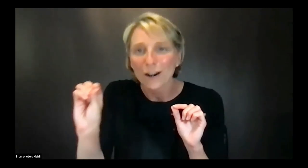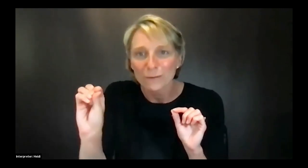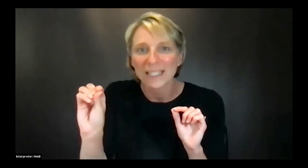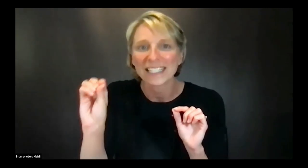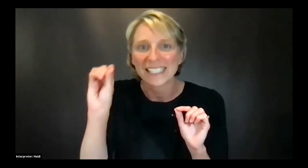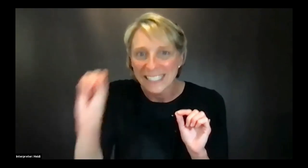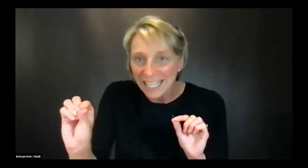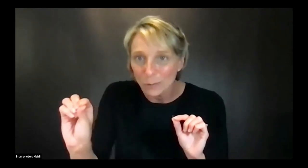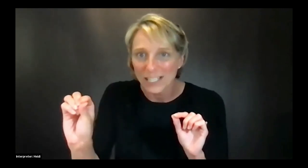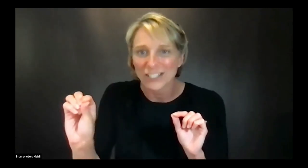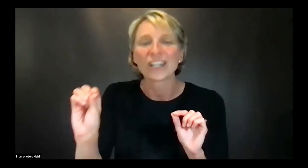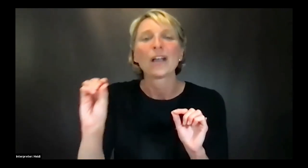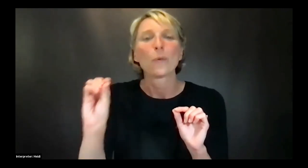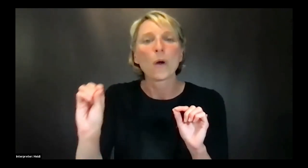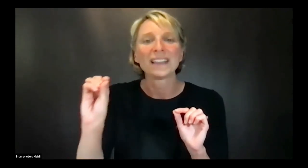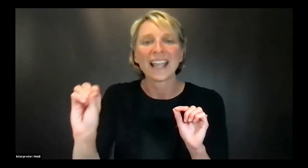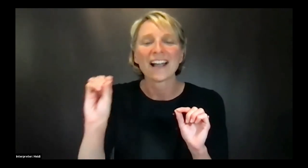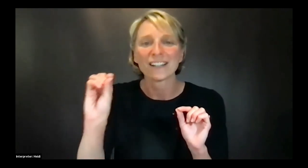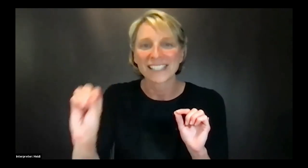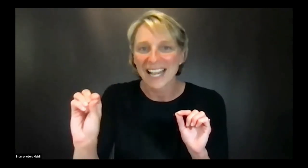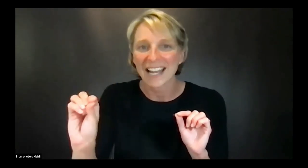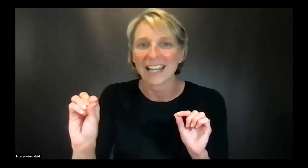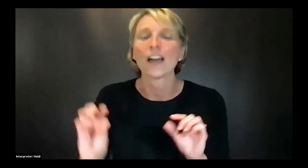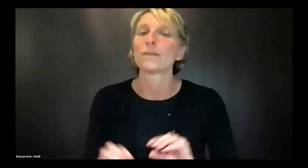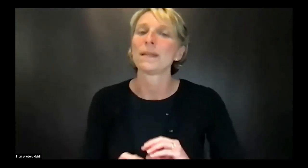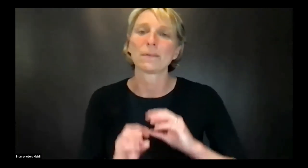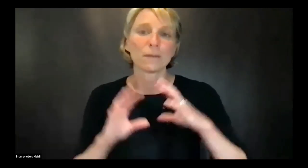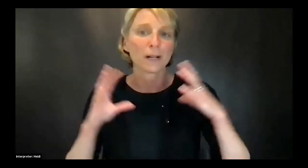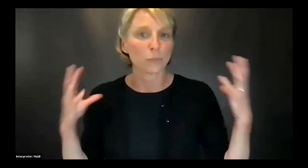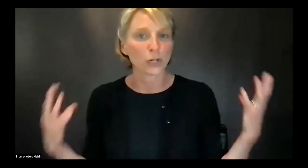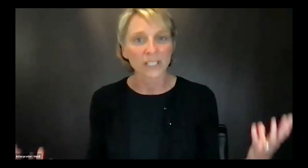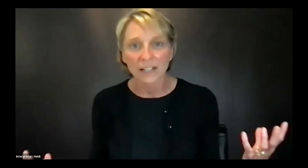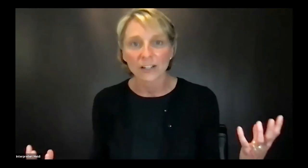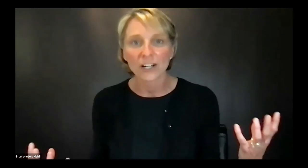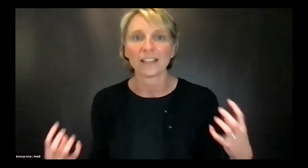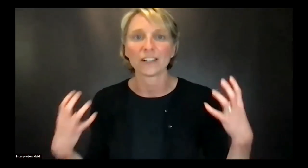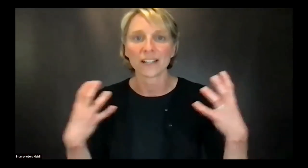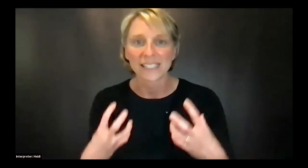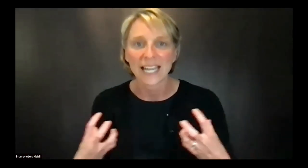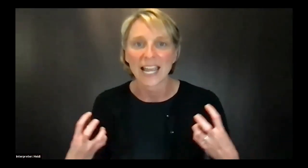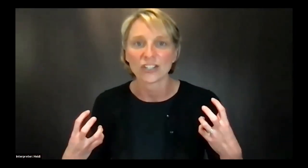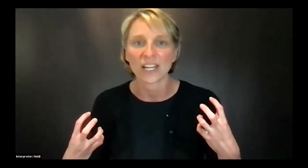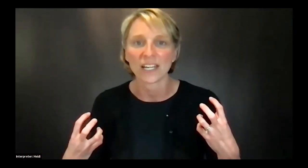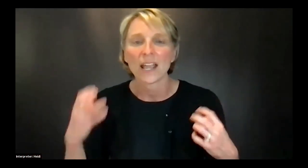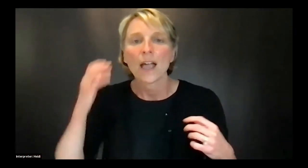for me to distinguish what they are saying. Other people are much more clearer in their enunciation.